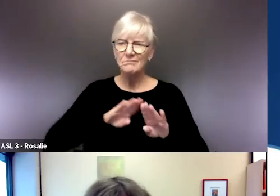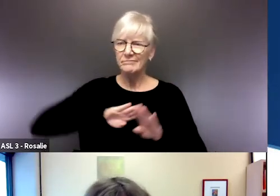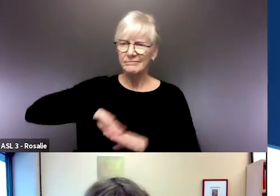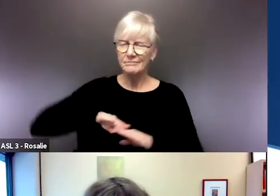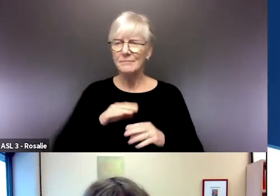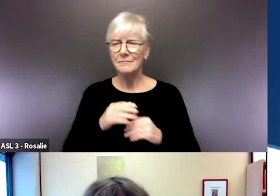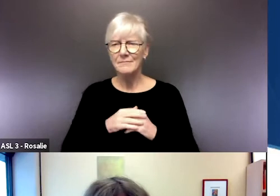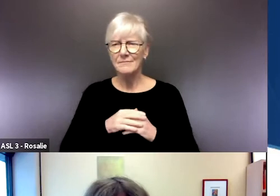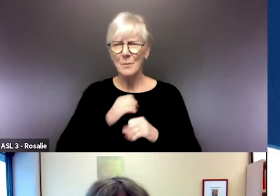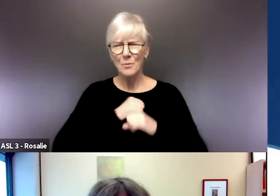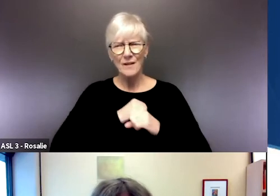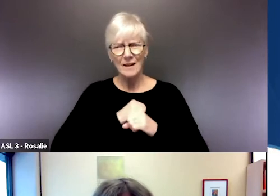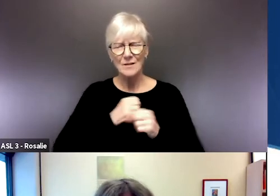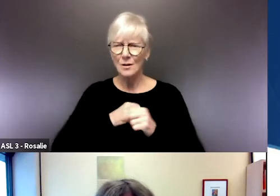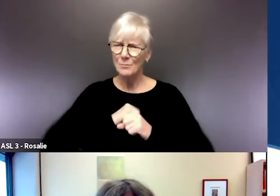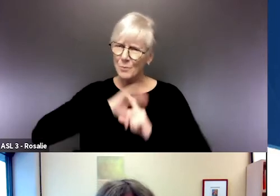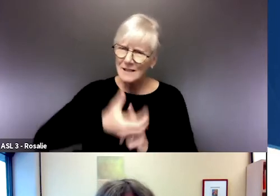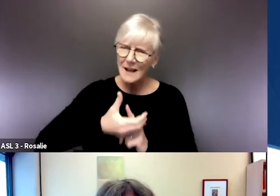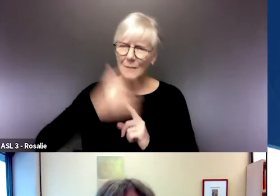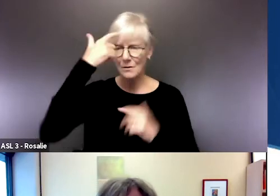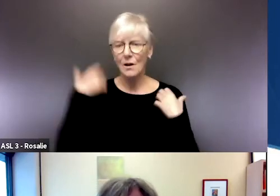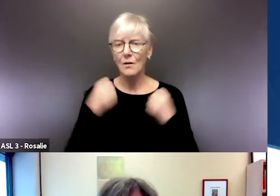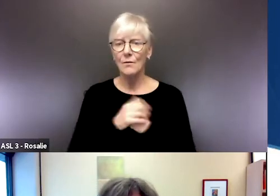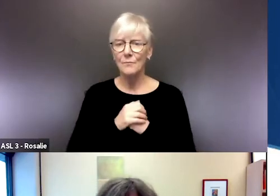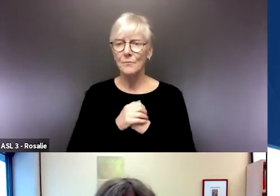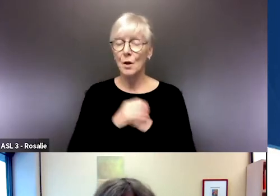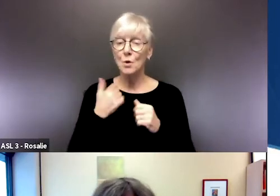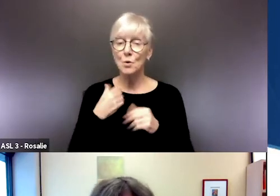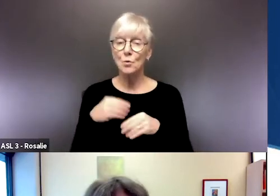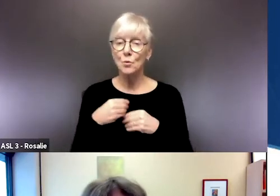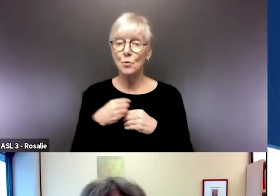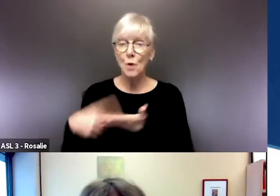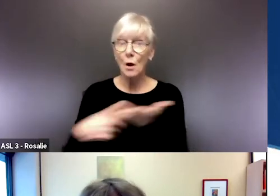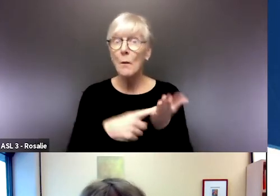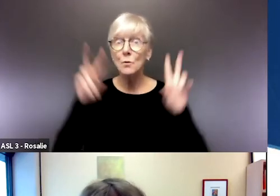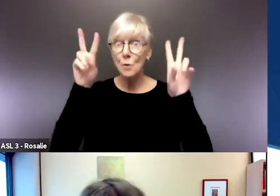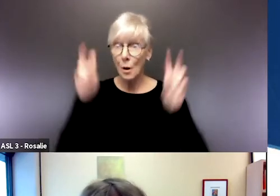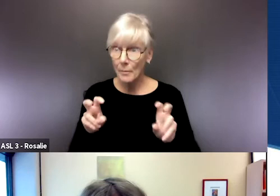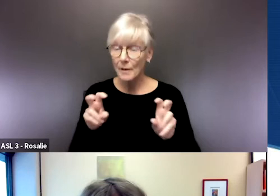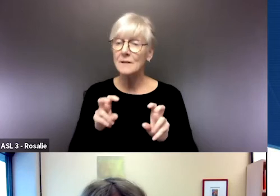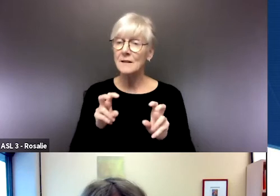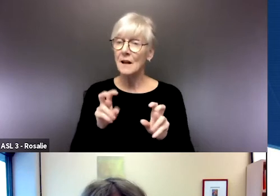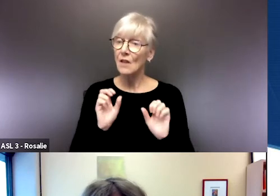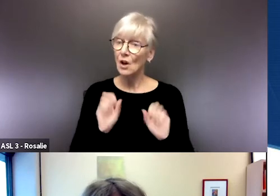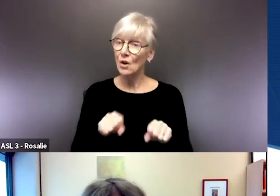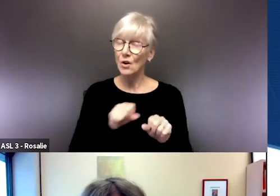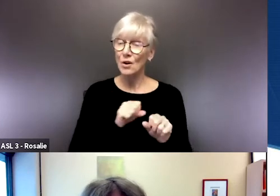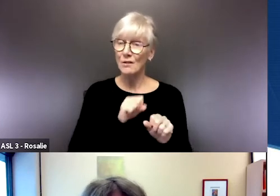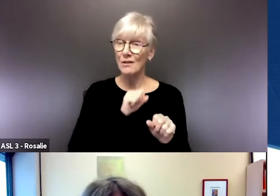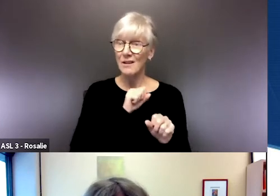intervention to one that targets all exposed workers.We move from rehabilitation to prevention